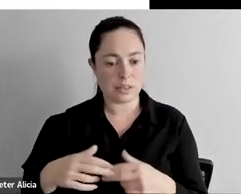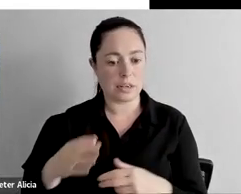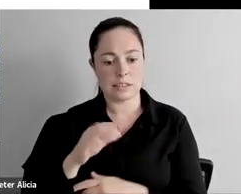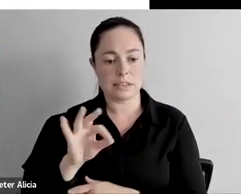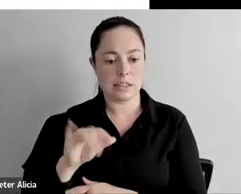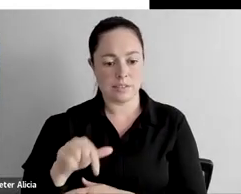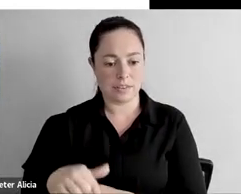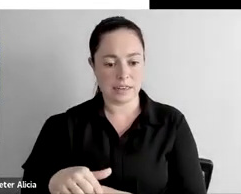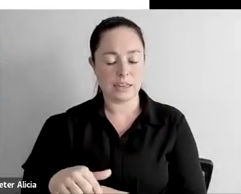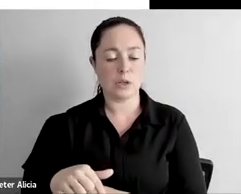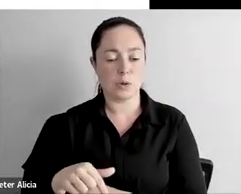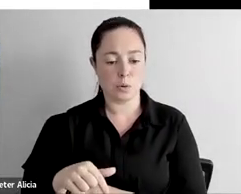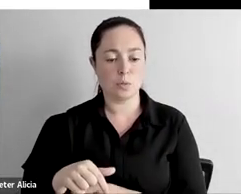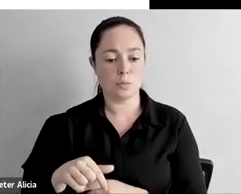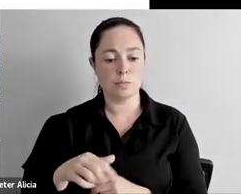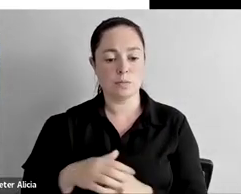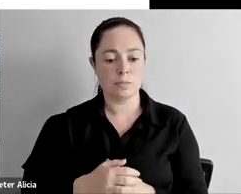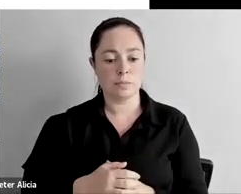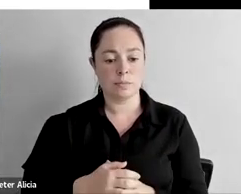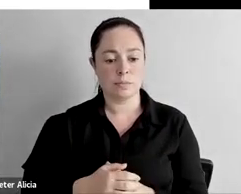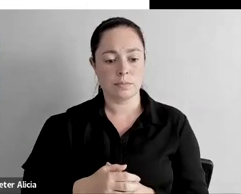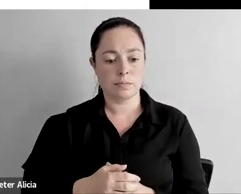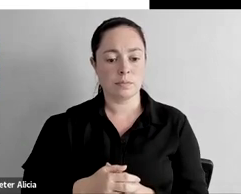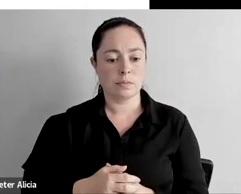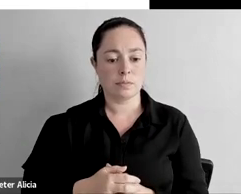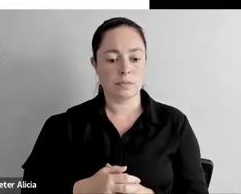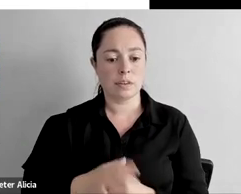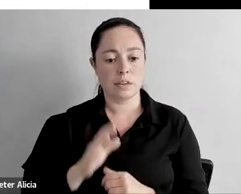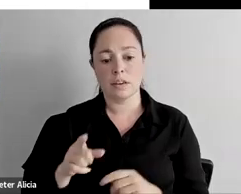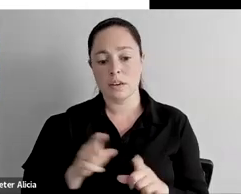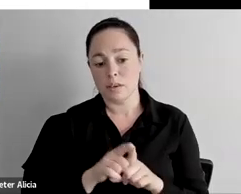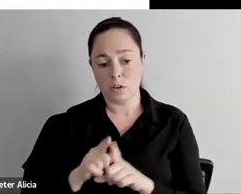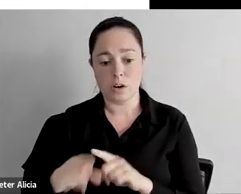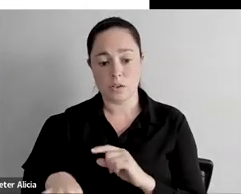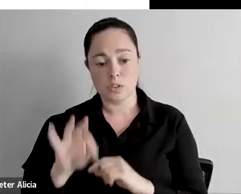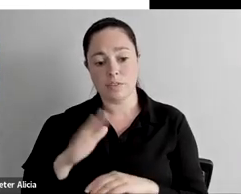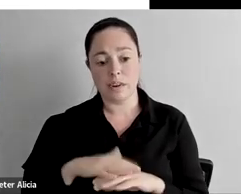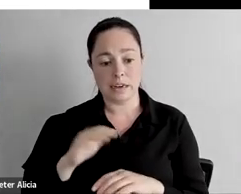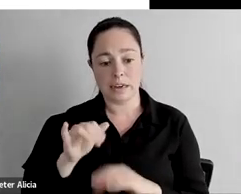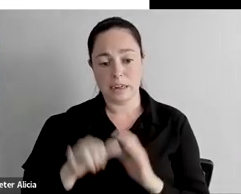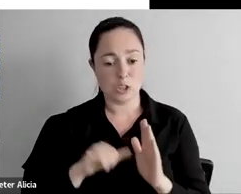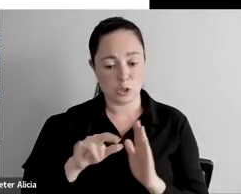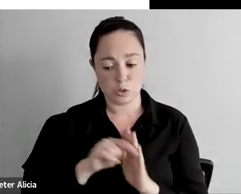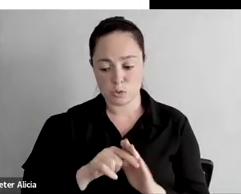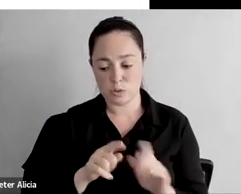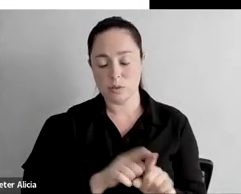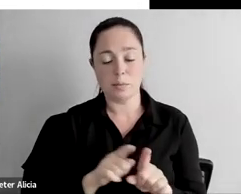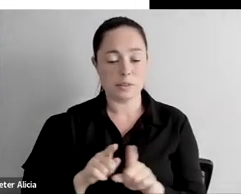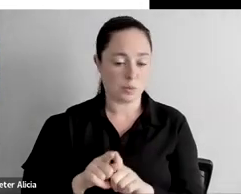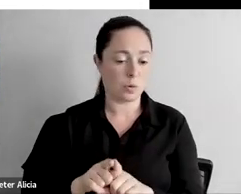on those channels and in our newsletter you also can find it on our YouTube and you know search it when